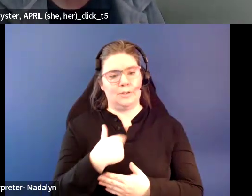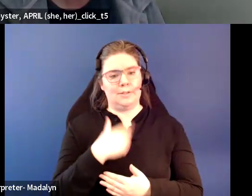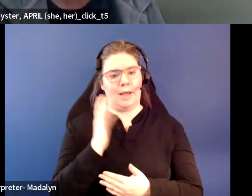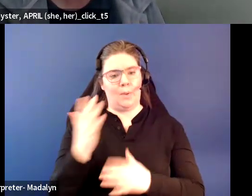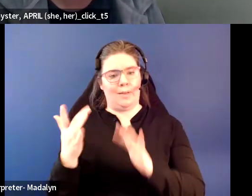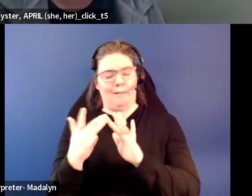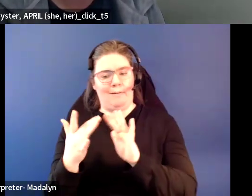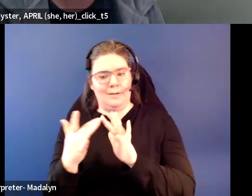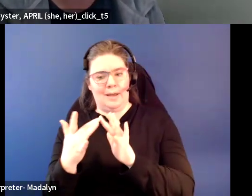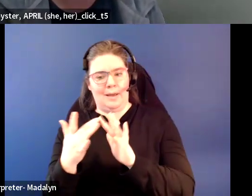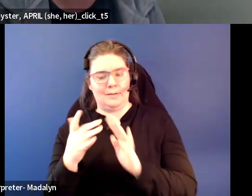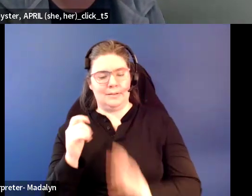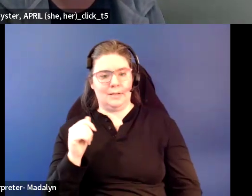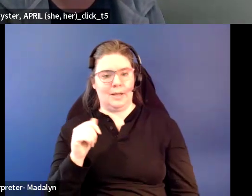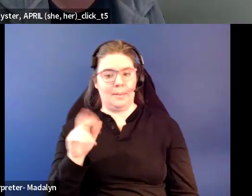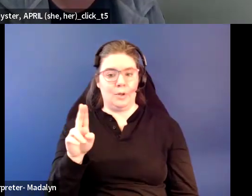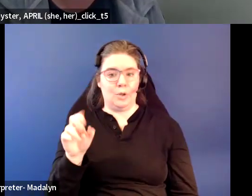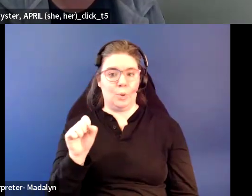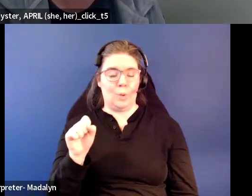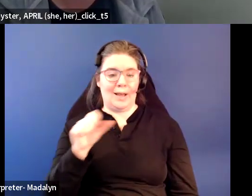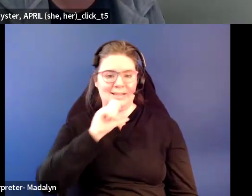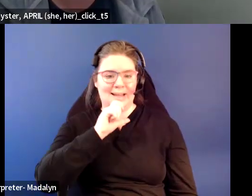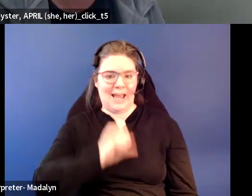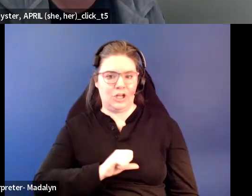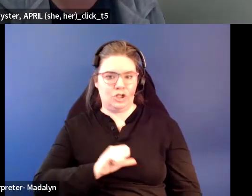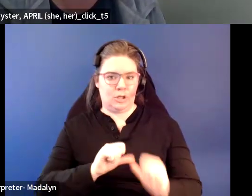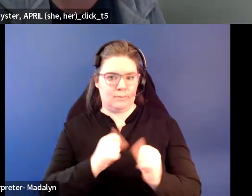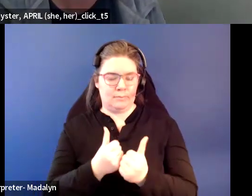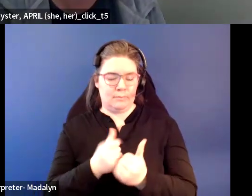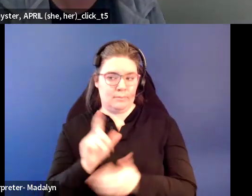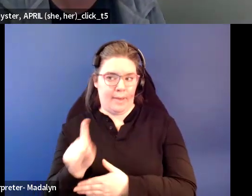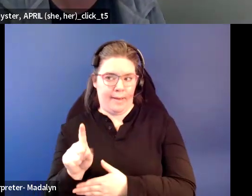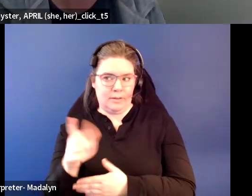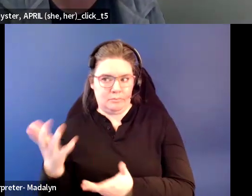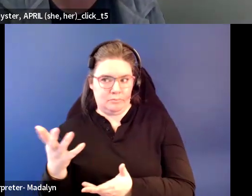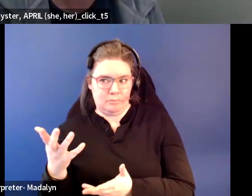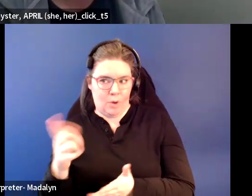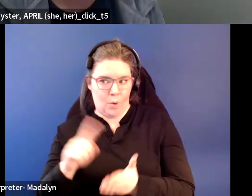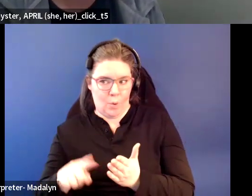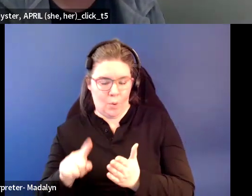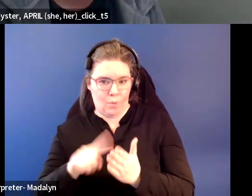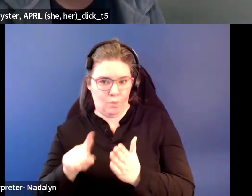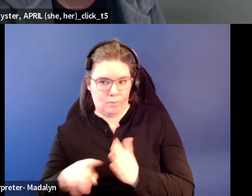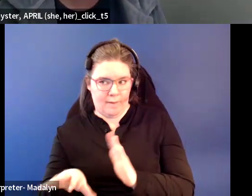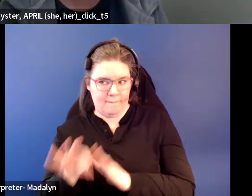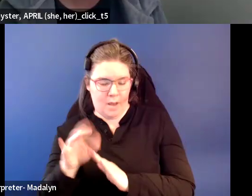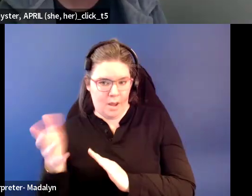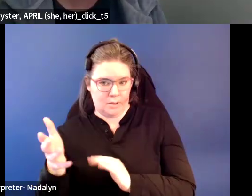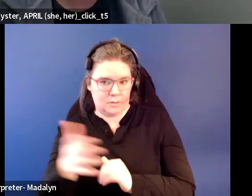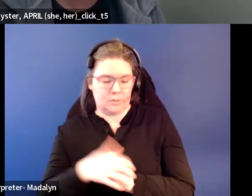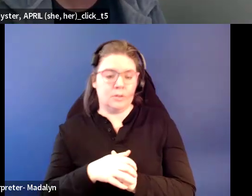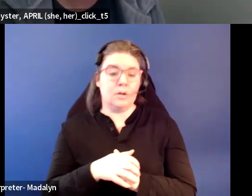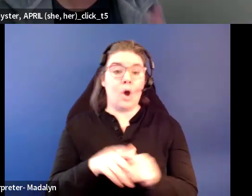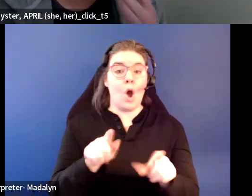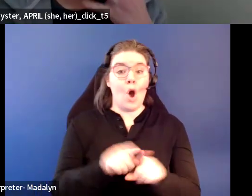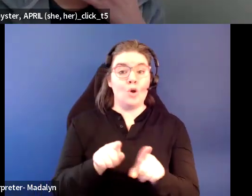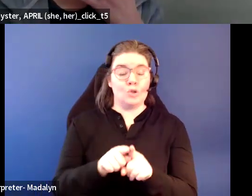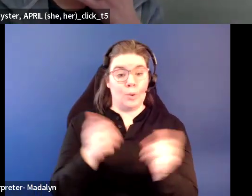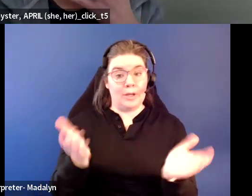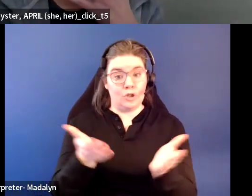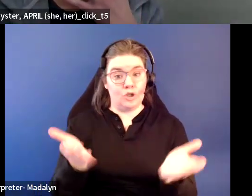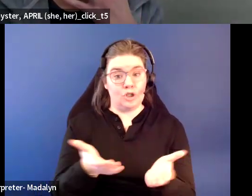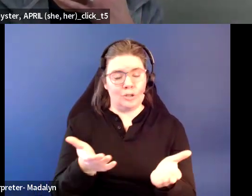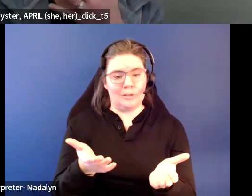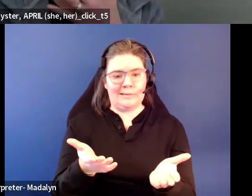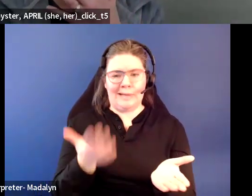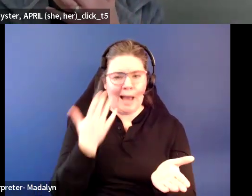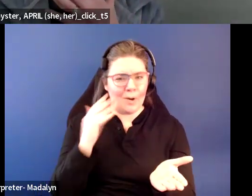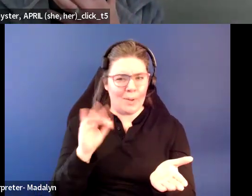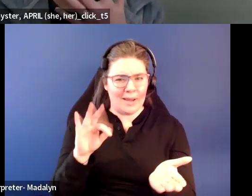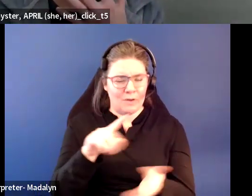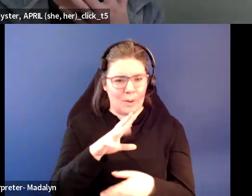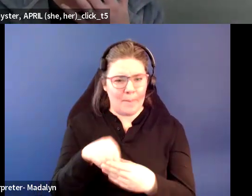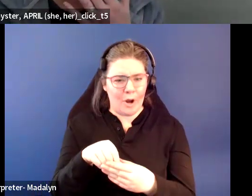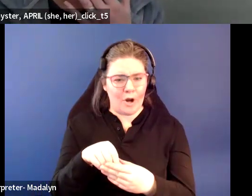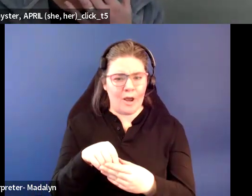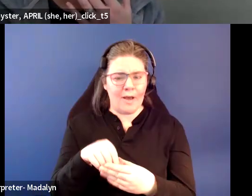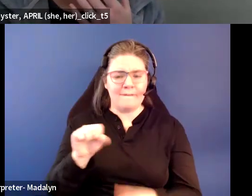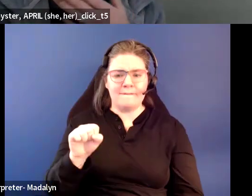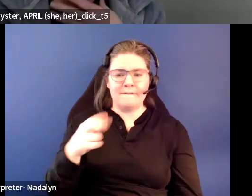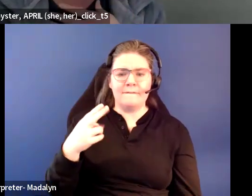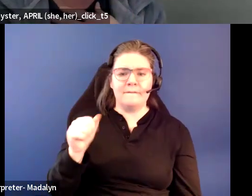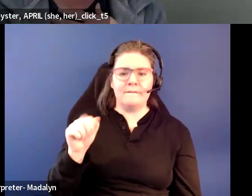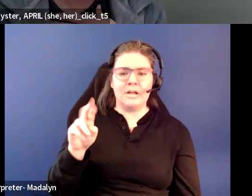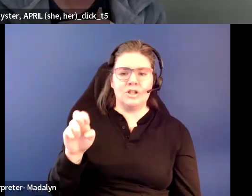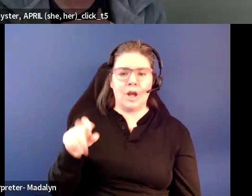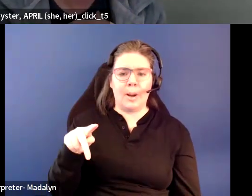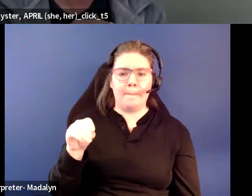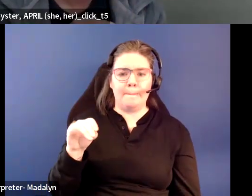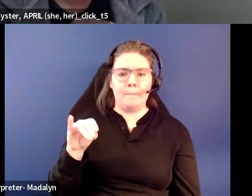Sierra Royster, APRIL (she, her): to us. Aging is kind of overseeing this and ask them, hey, wh what are you finding on this. I would also encourage you. II don't know if you are part of the sharepoint that we have but it links to